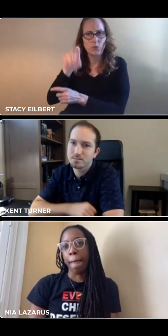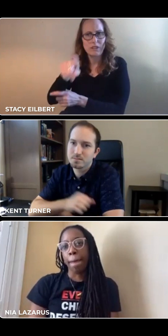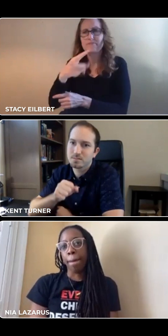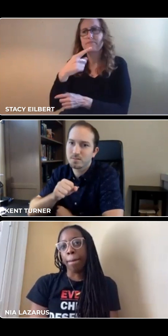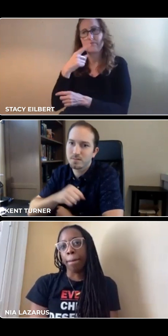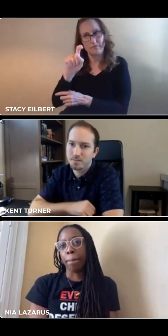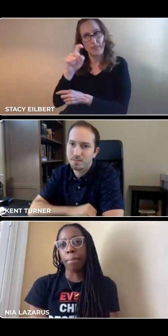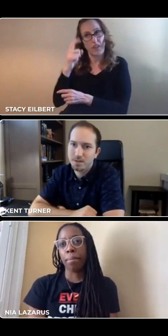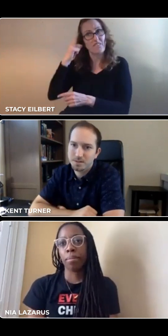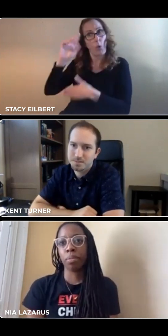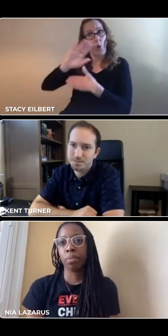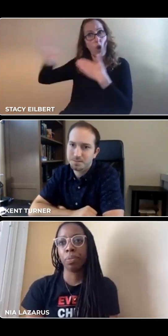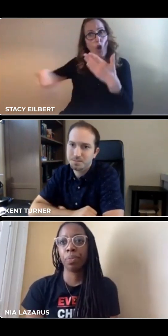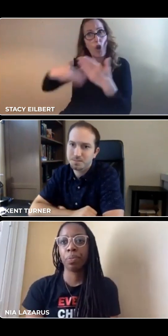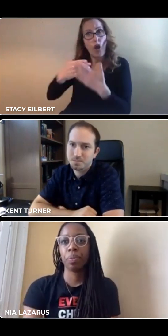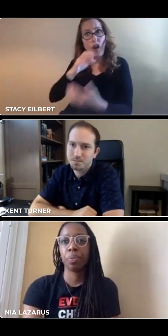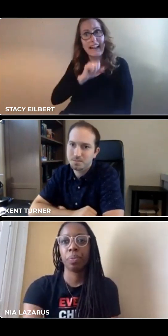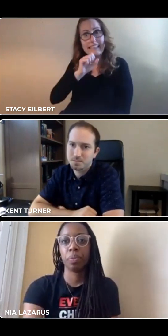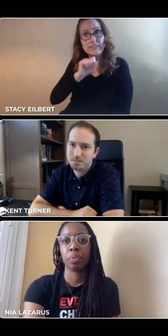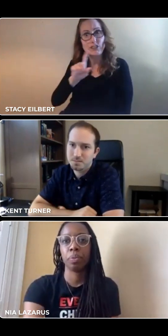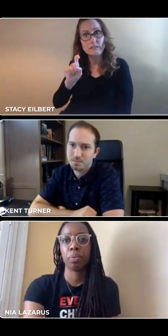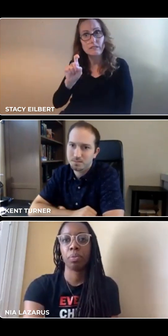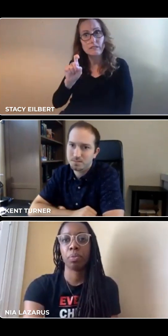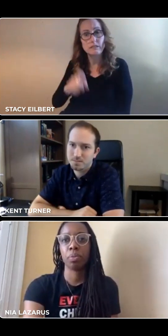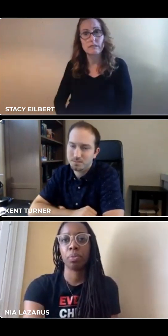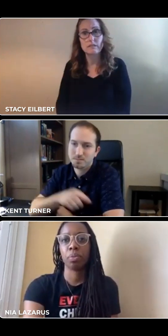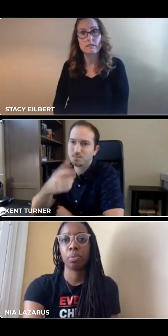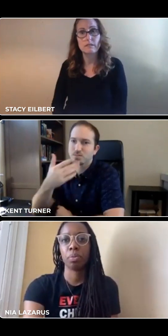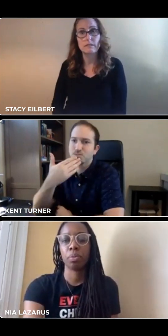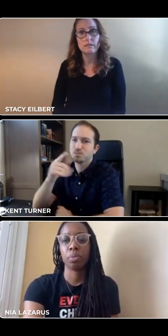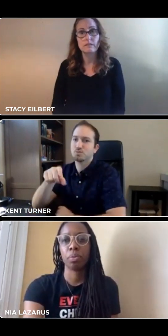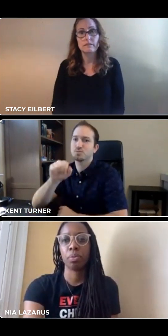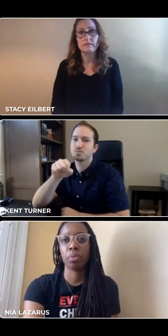And, Kent, there was a question about DeafVerse. Is that for all ages?